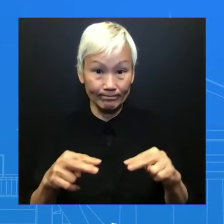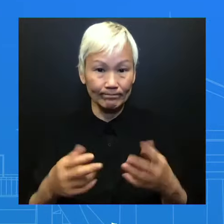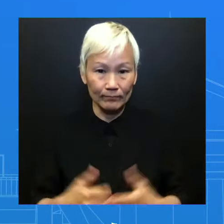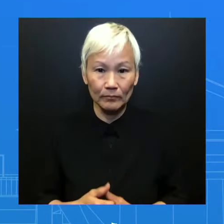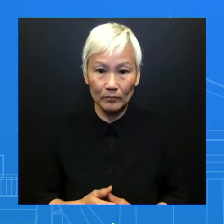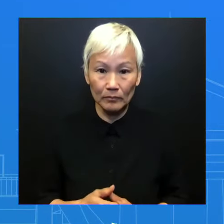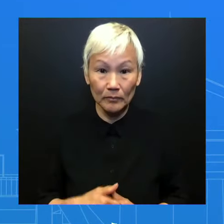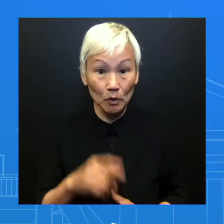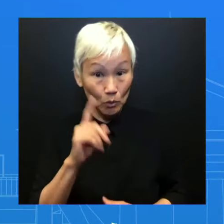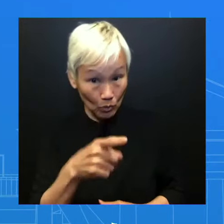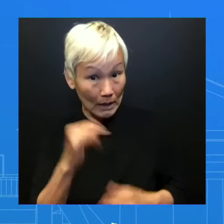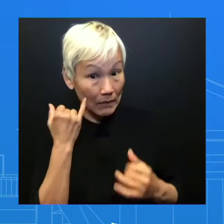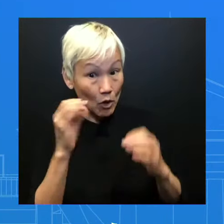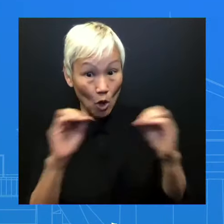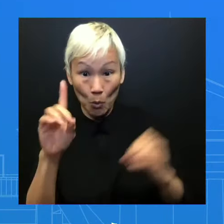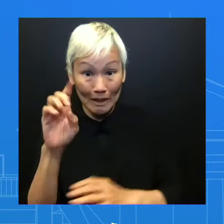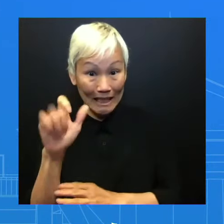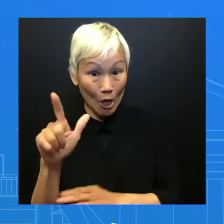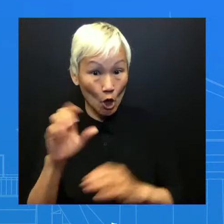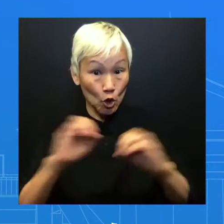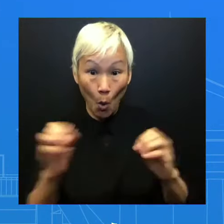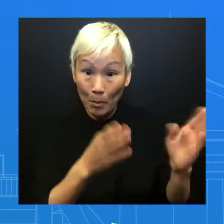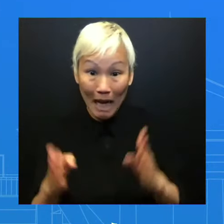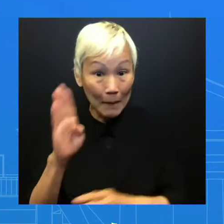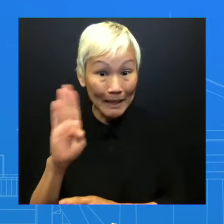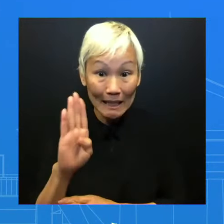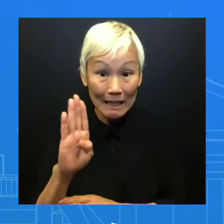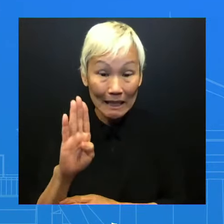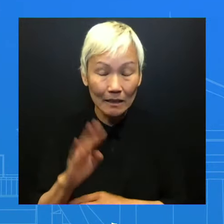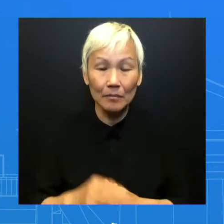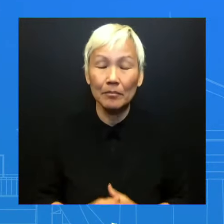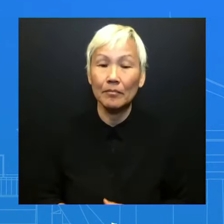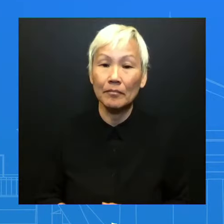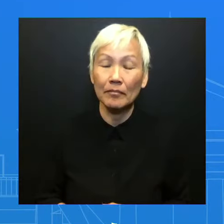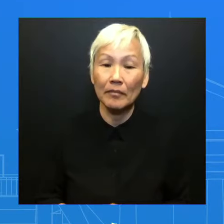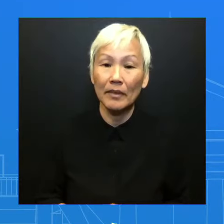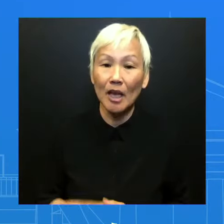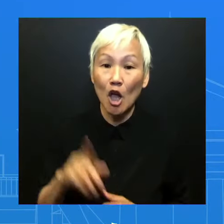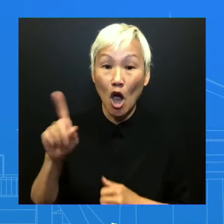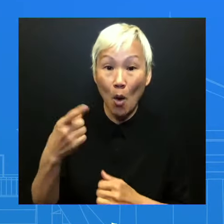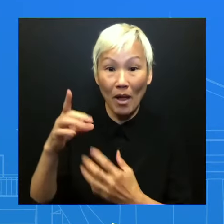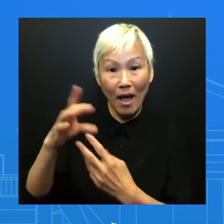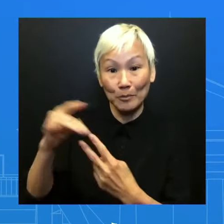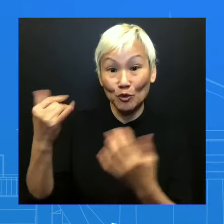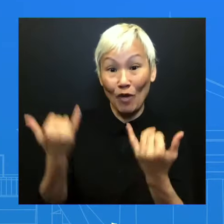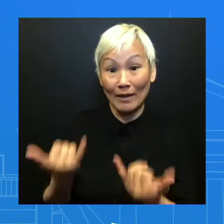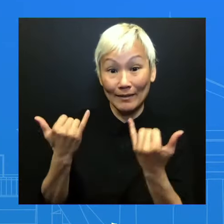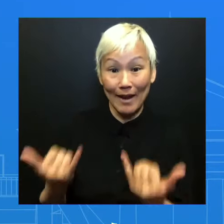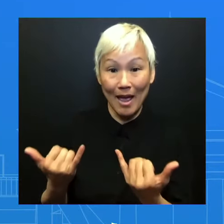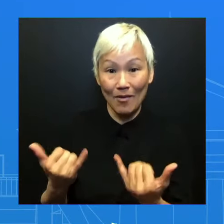Ms. Jean-Pierre: What I can say is the only option right now is for the -- for Congress to do their jobs without conditions.